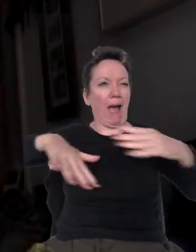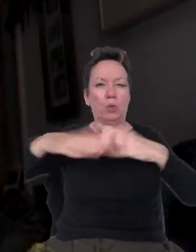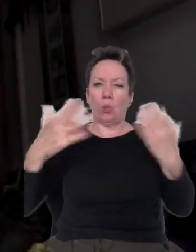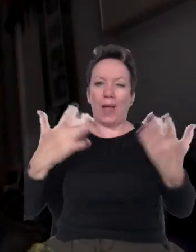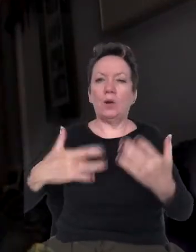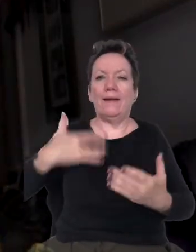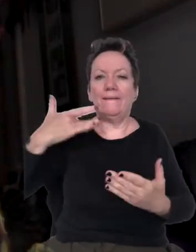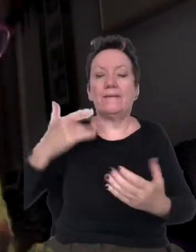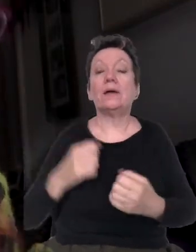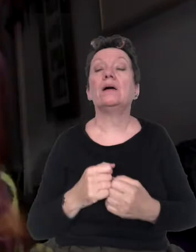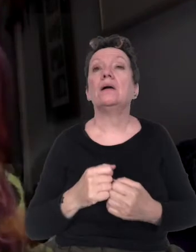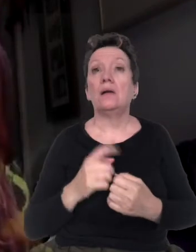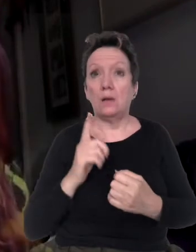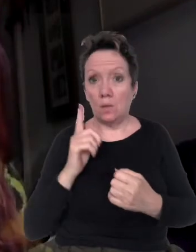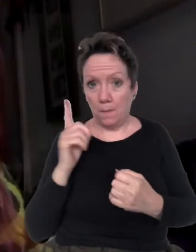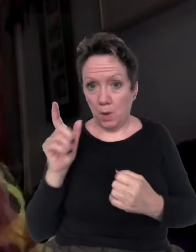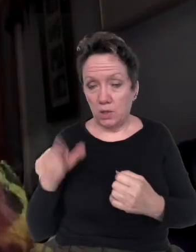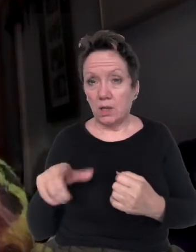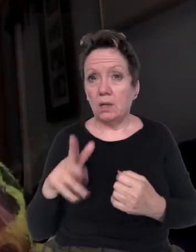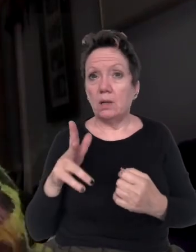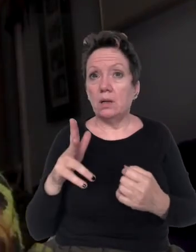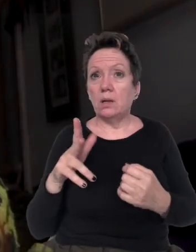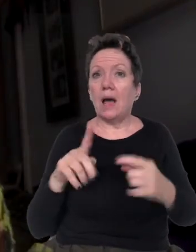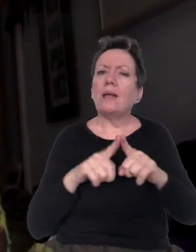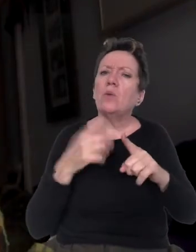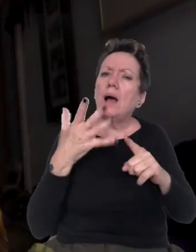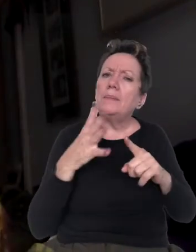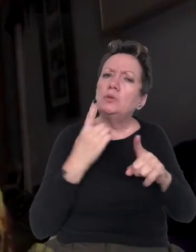Um, also, there was a couple of events that were talked about that